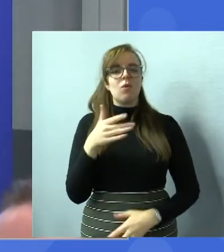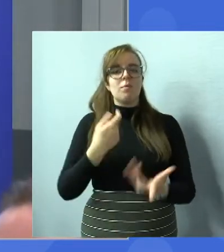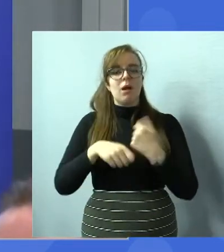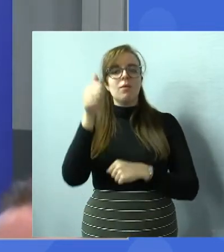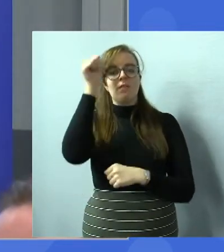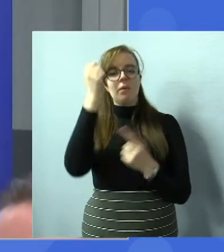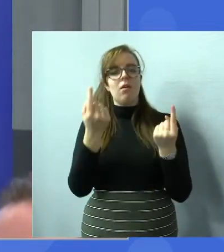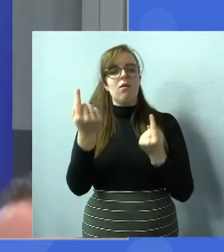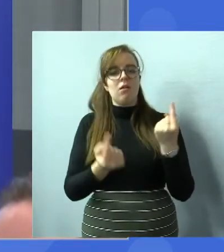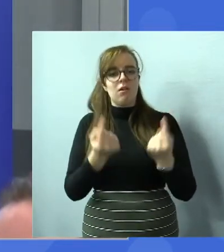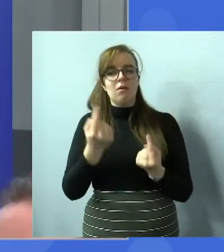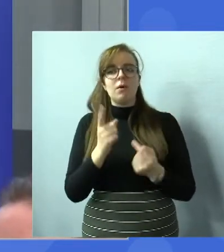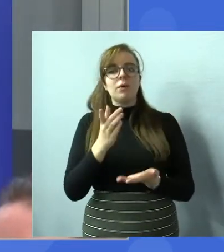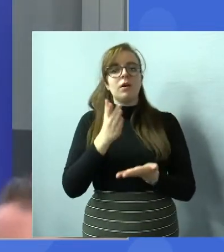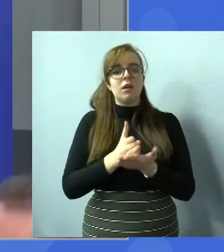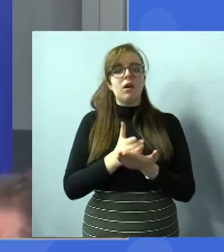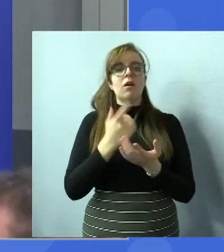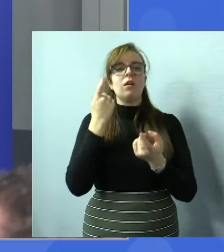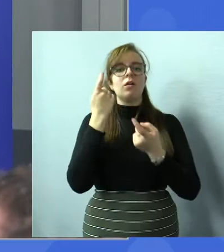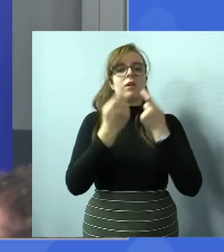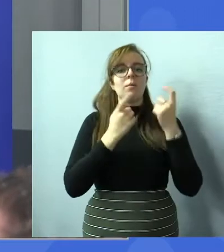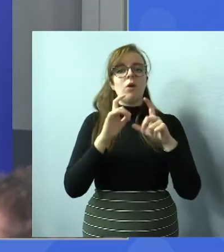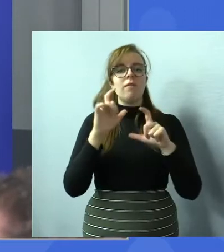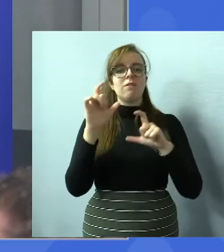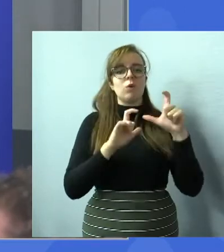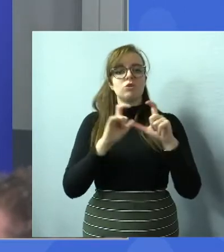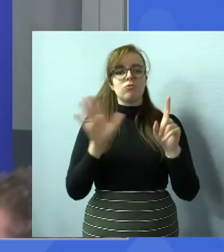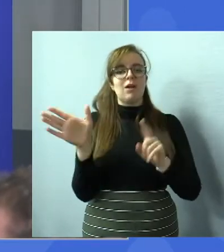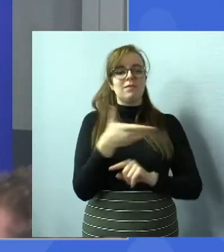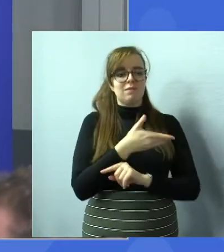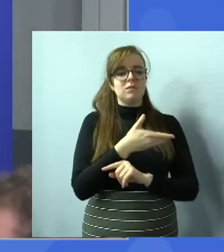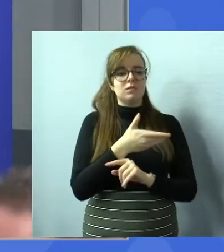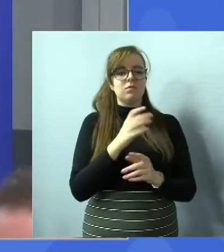considering getting photographs of everybody up on the website so you can